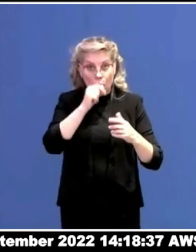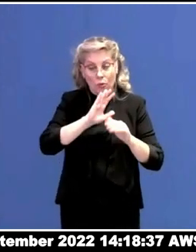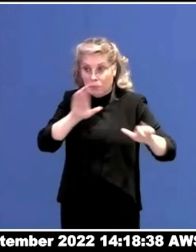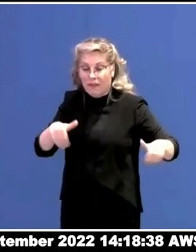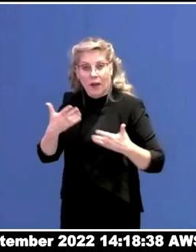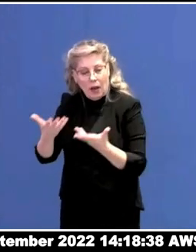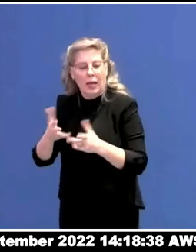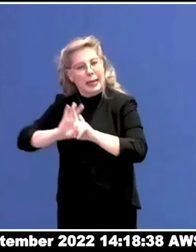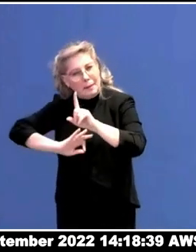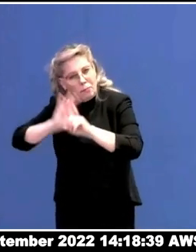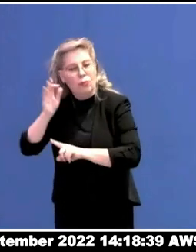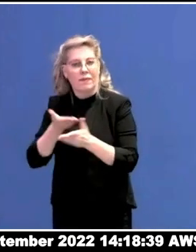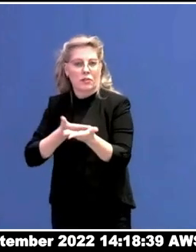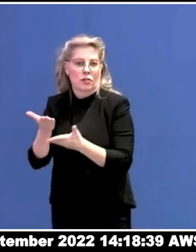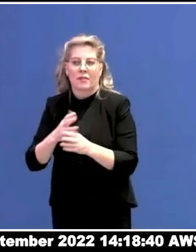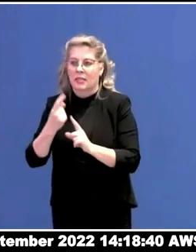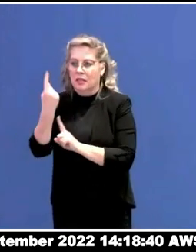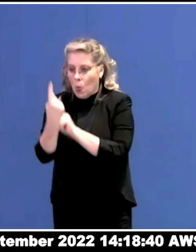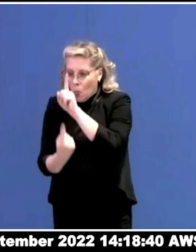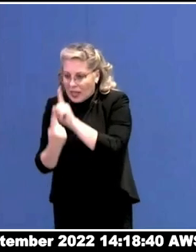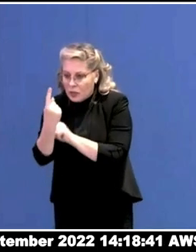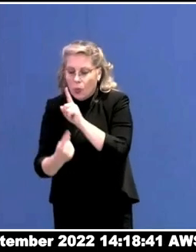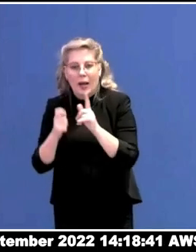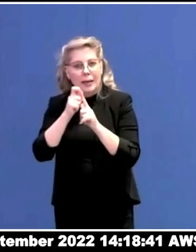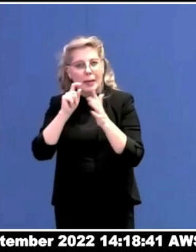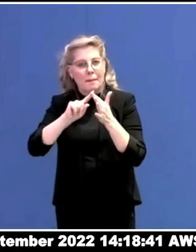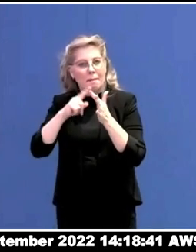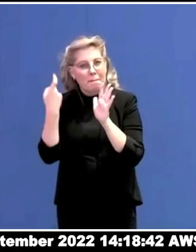people with lived experience which are implemented in close collaboration with